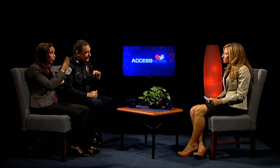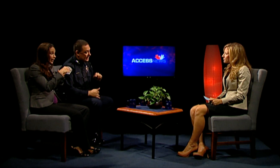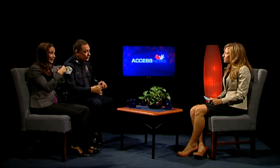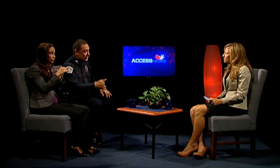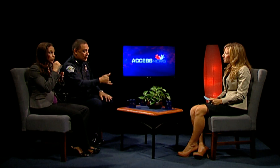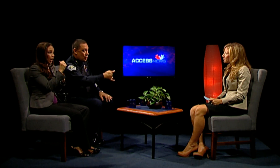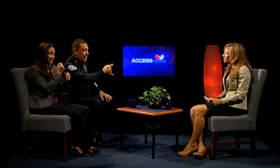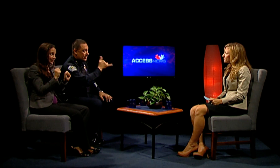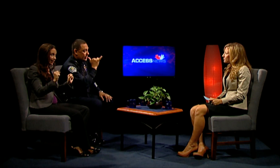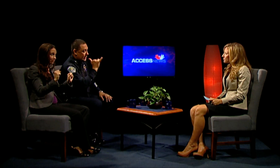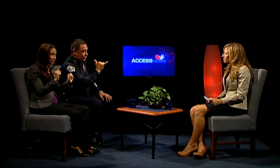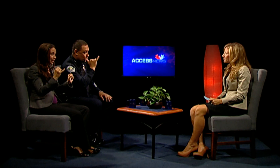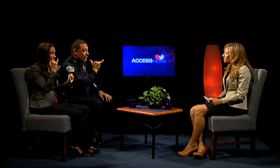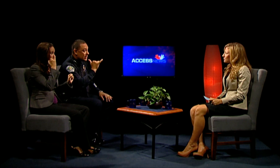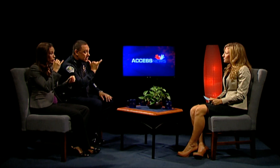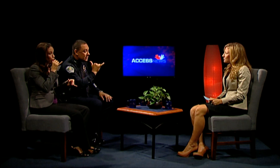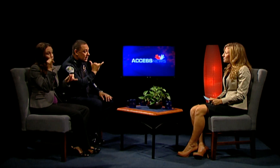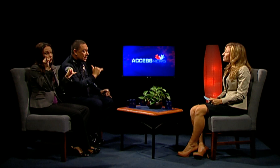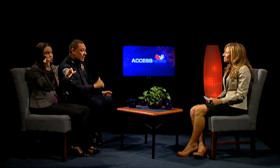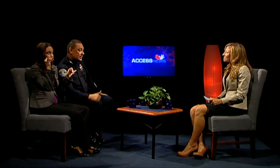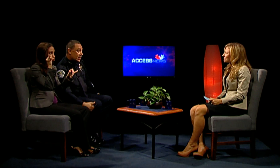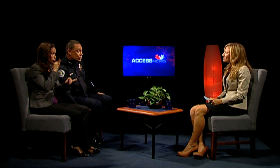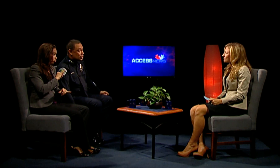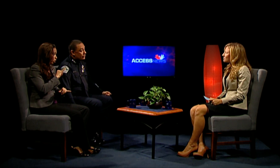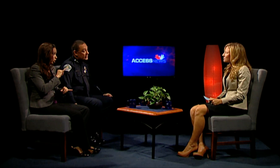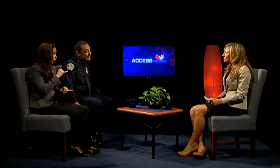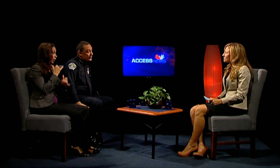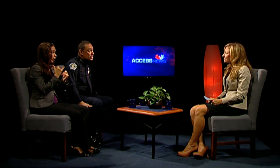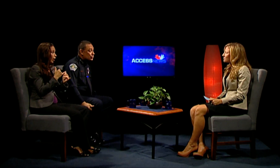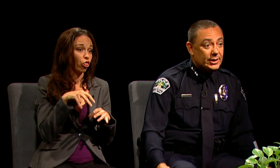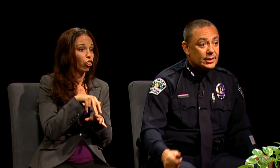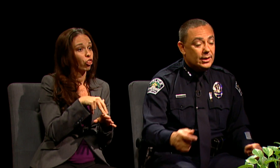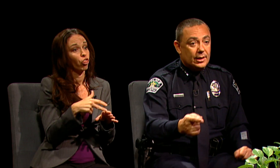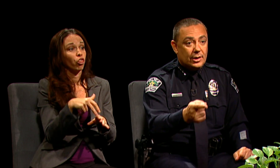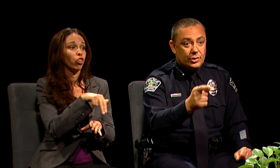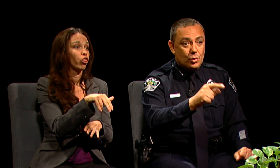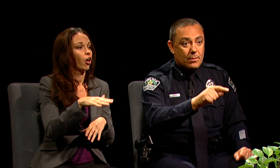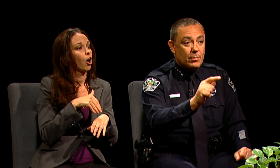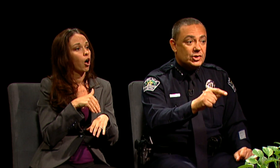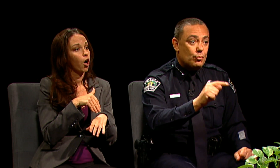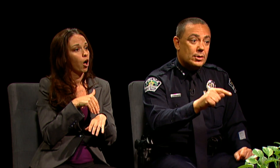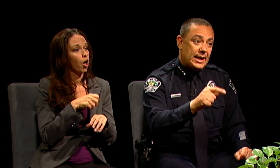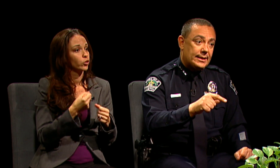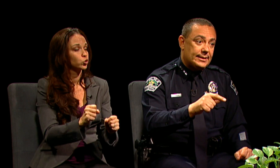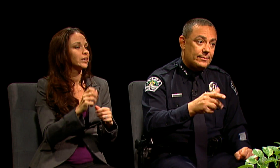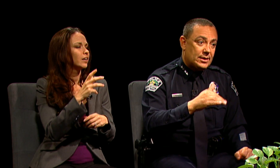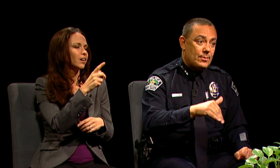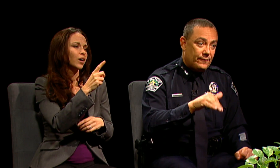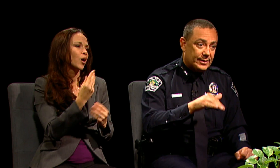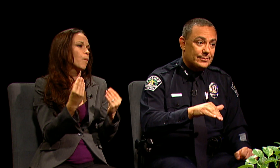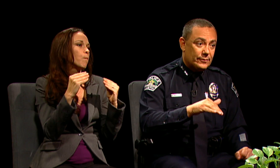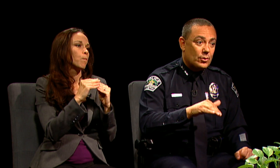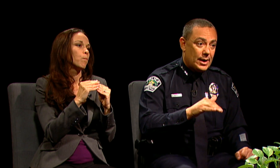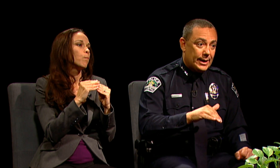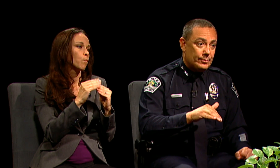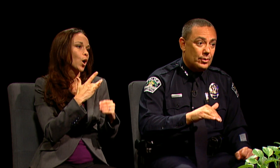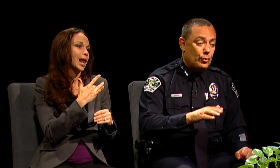IS WHEN YOU GO OUT AND YOU GET DRUNK. AND, NOW, YOU'RE STUMBLING DOWN THE STREET, YOU ARE MUCH MORE LIKELY TO BECOME A VICTIM OF CRIME